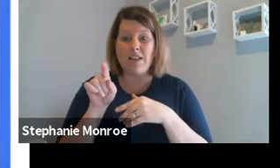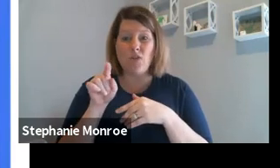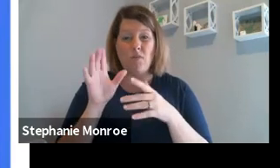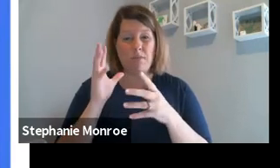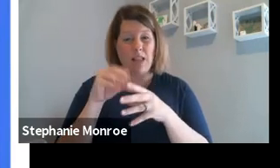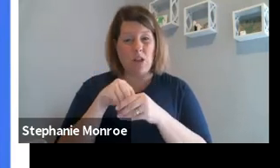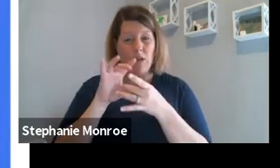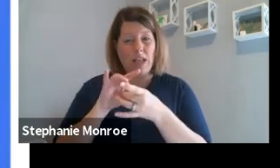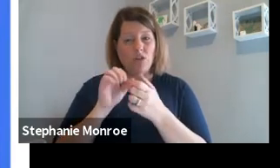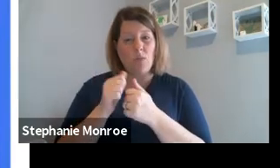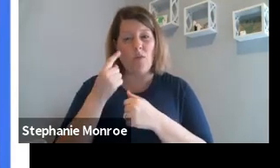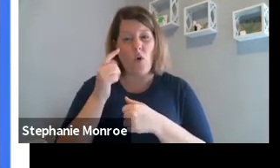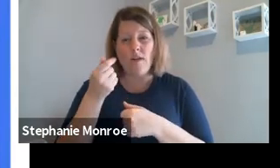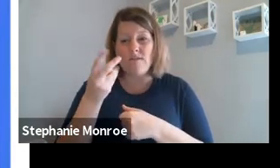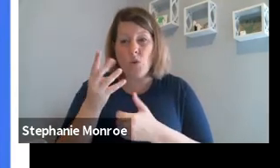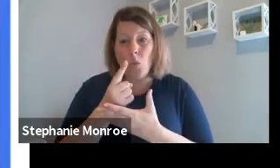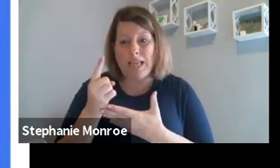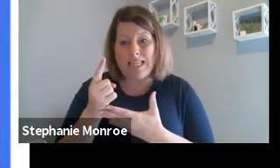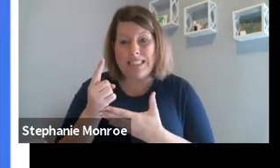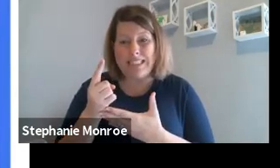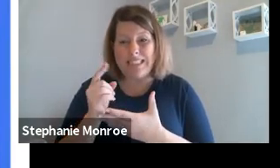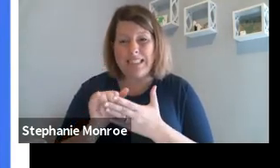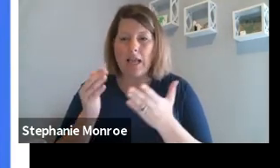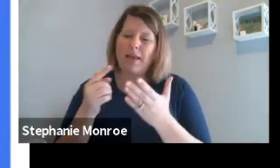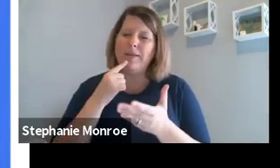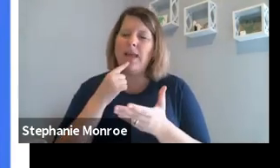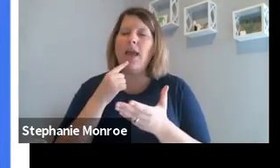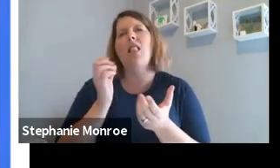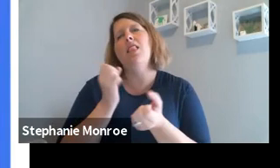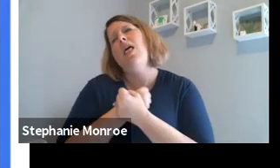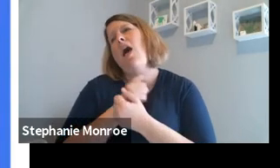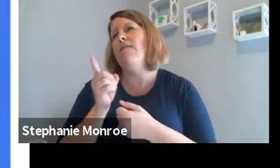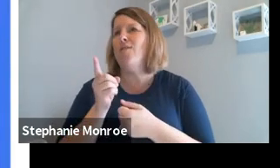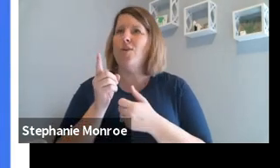with someone for a few weeks, that you might be talking about love and commitment and marriage.